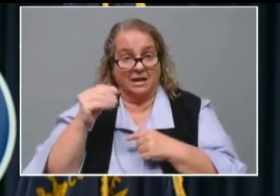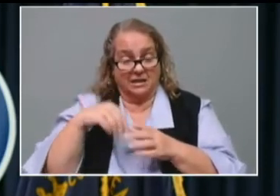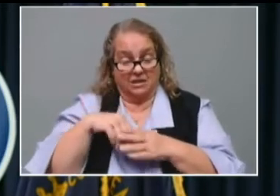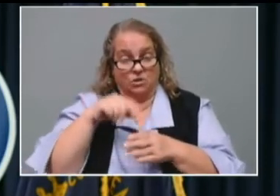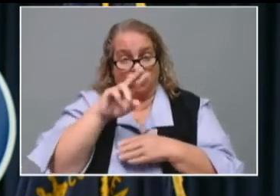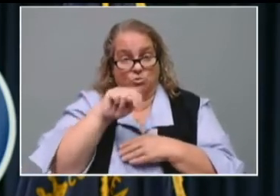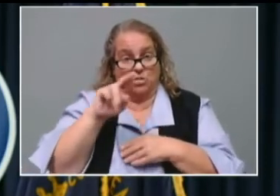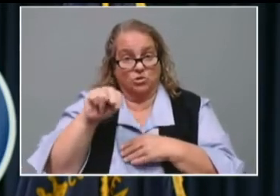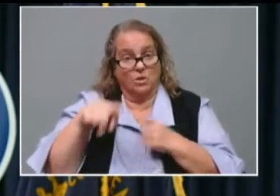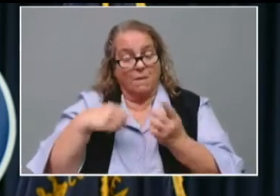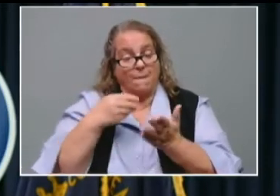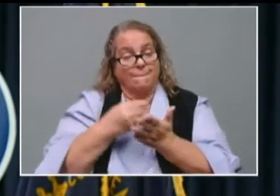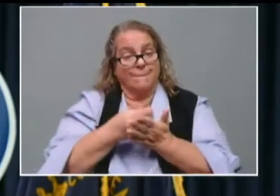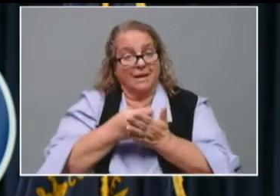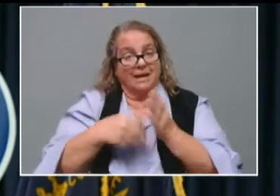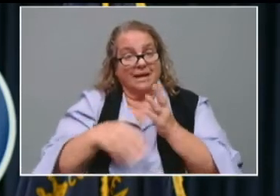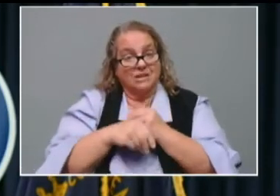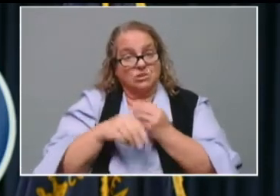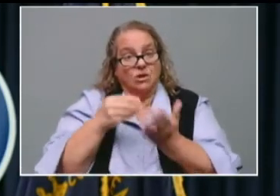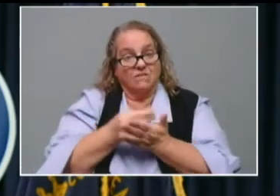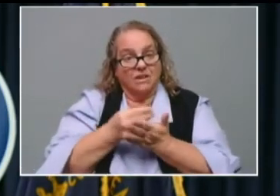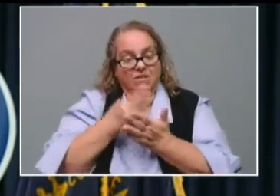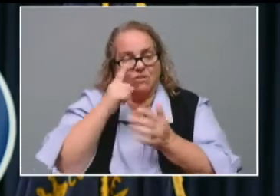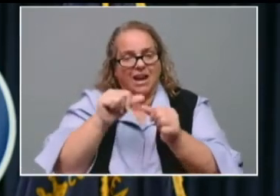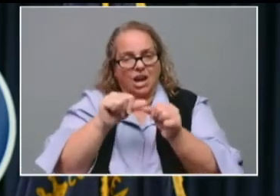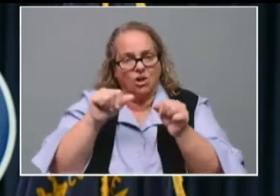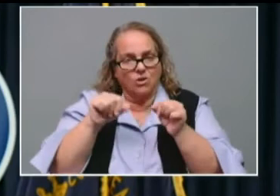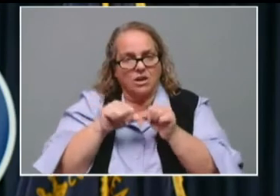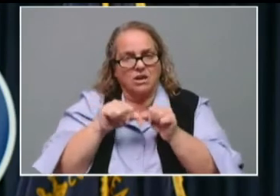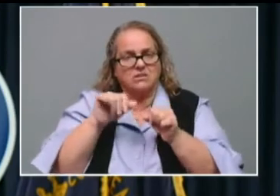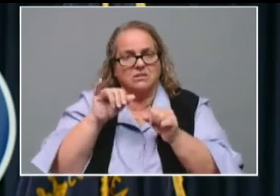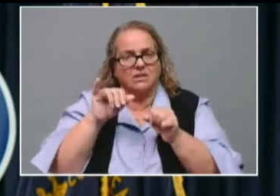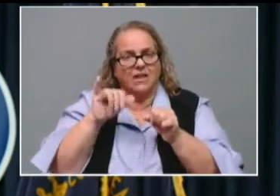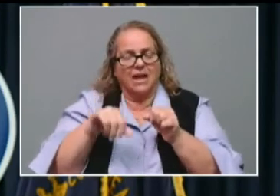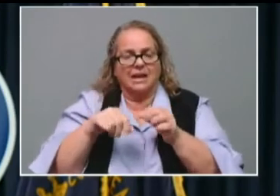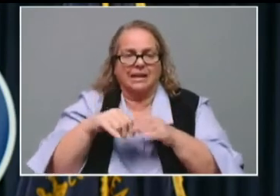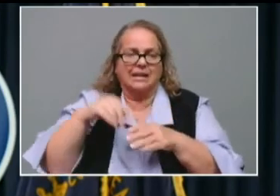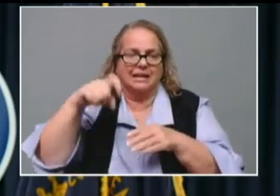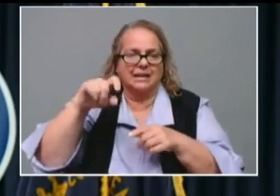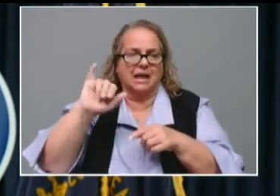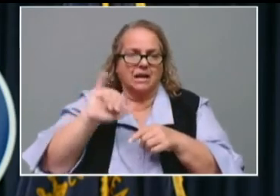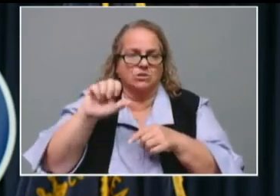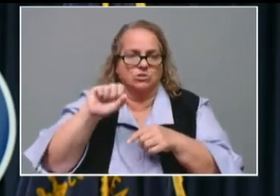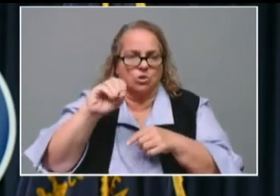additional funding for areas and fairly acute needs such as social services and possibly education?